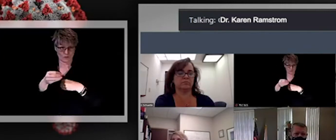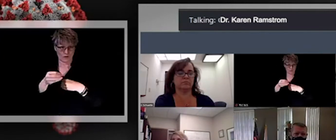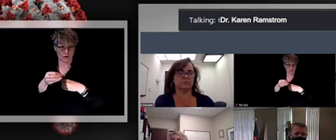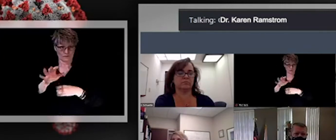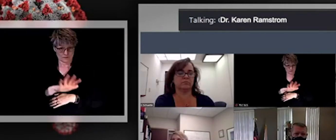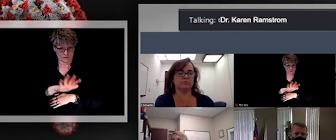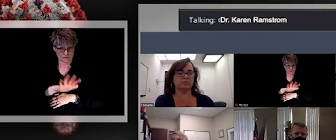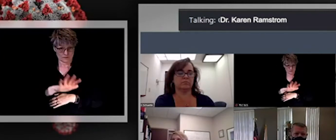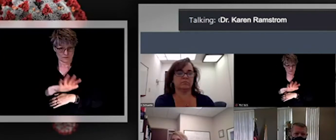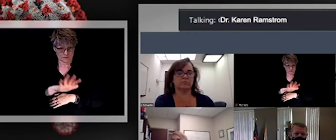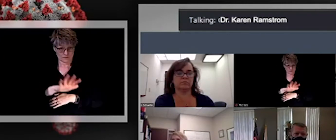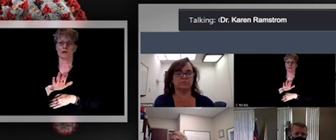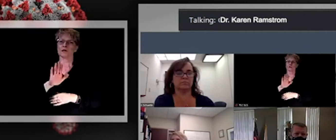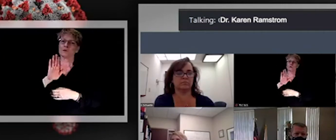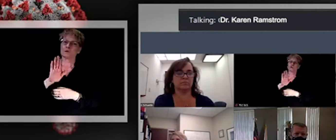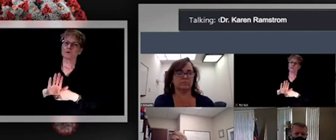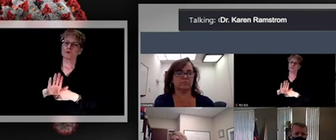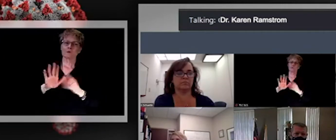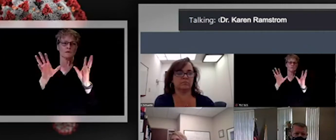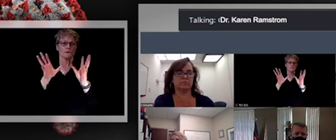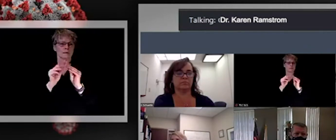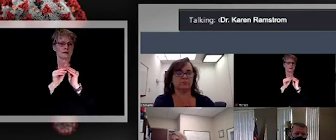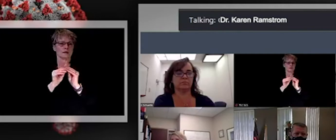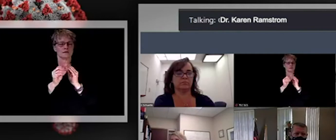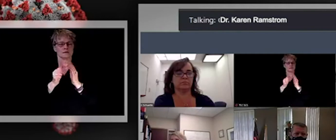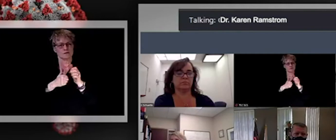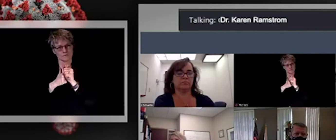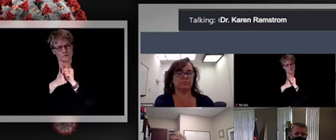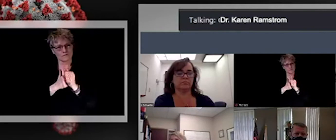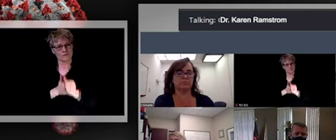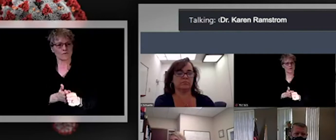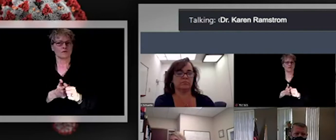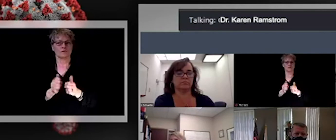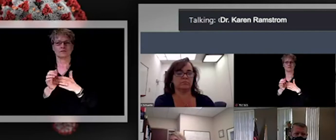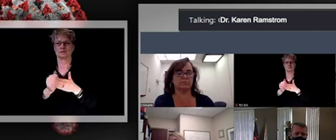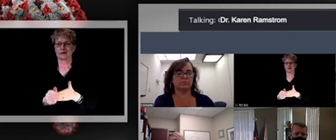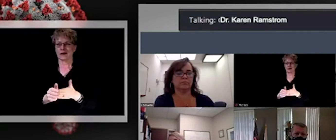to be physically distanced and implementing all of those recommendations out there in